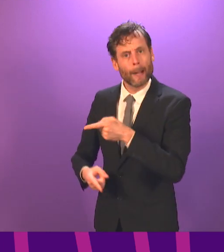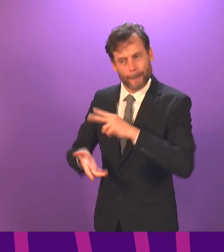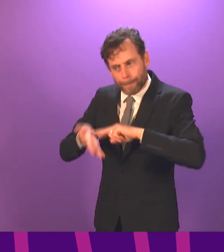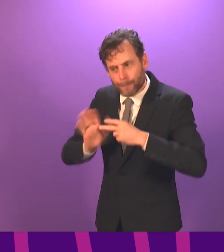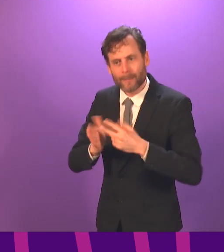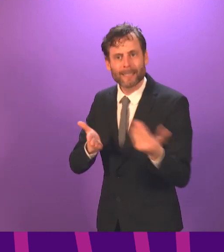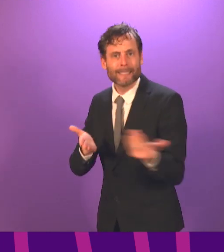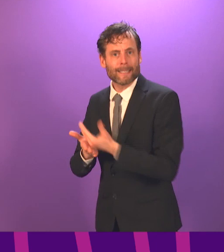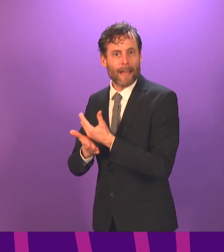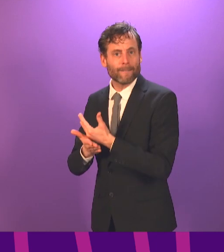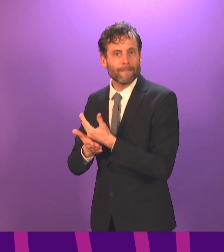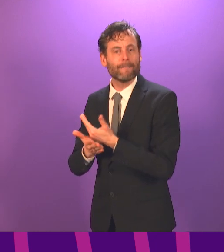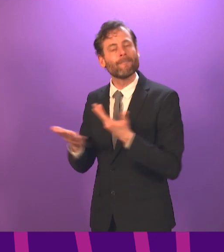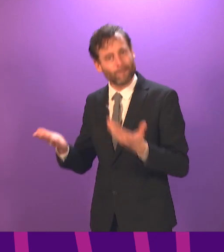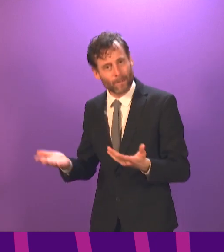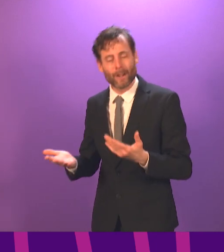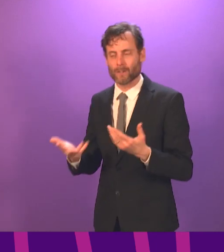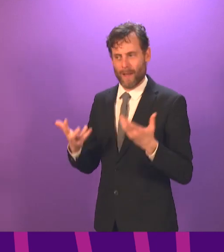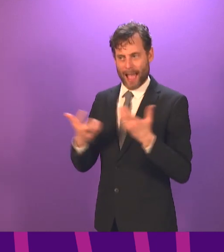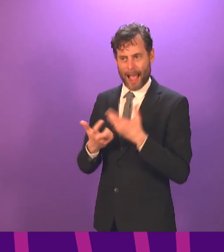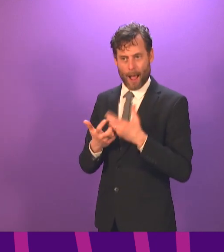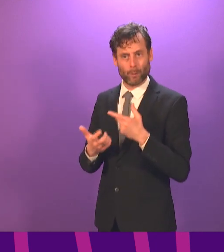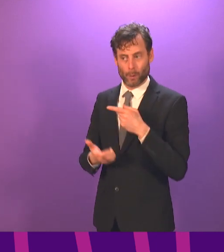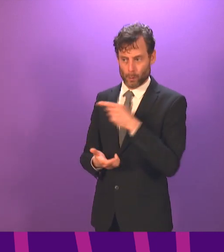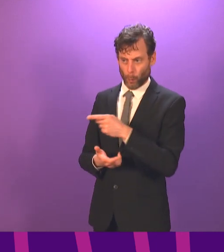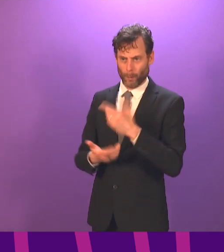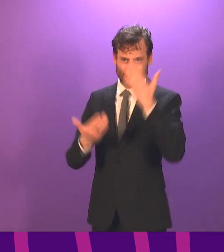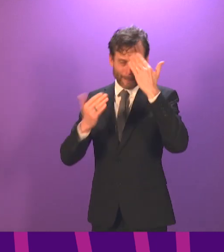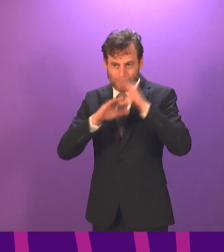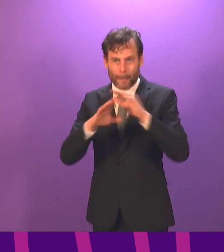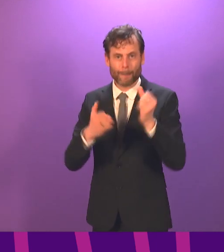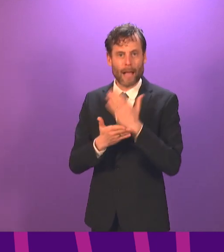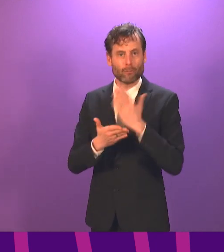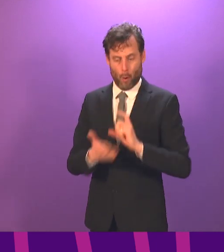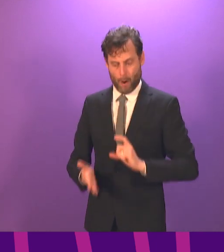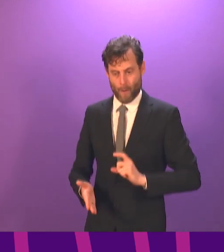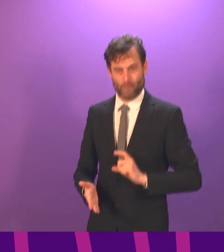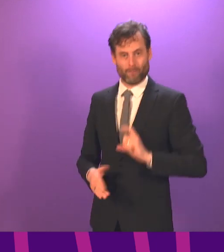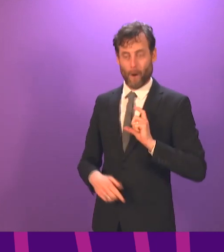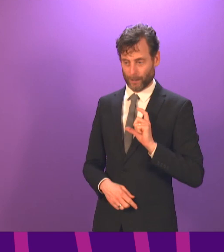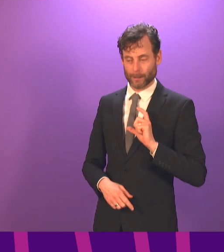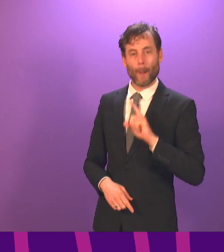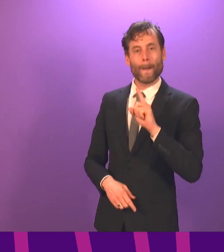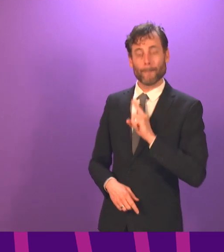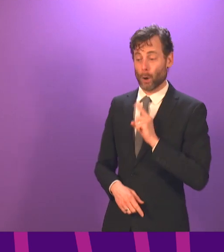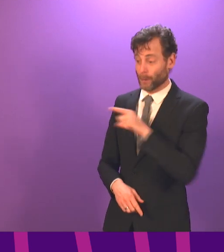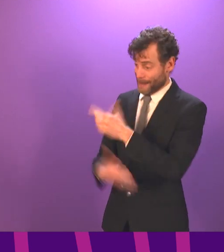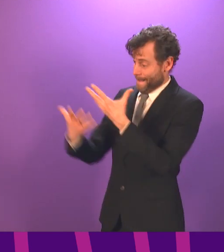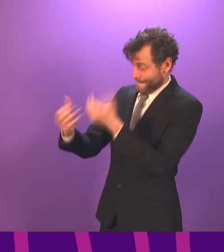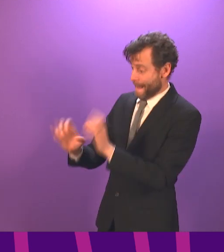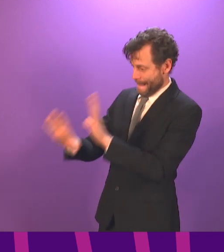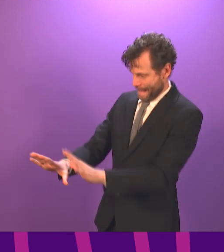in the safety of the voting process? The perception is as important as the reality.